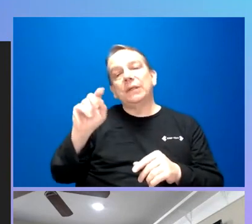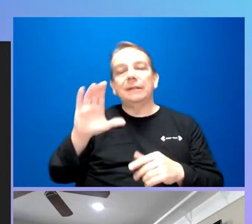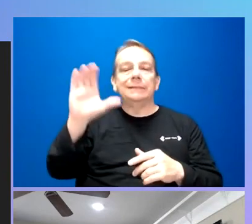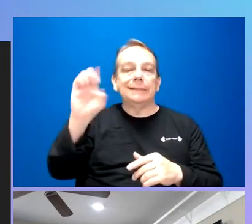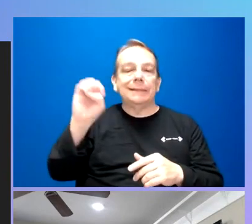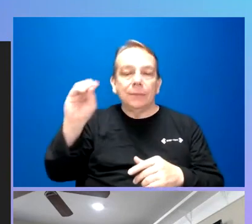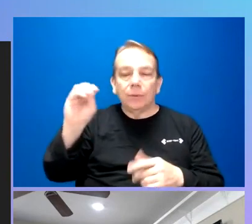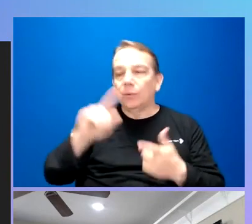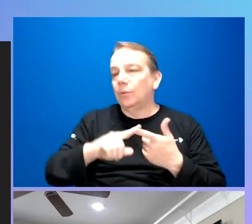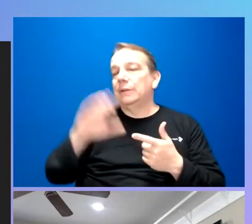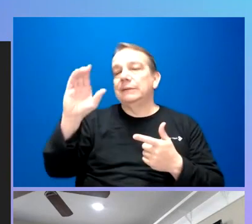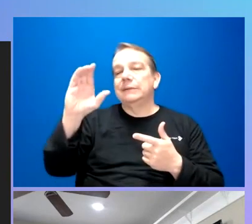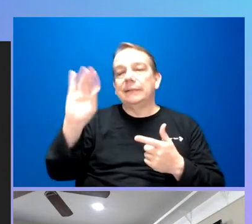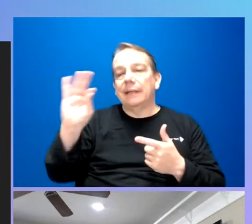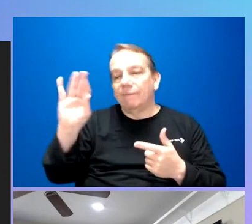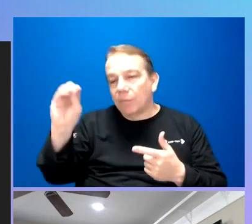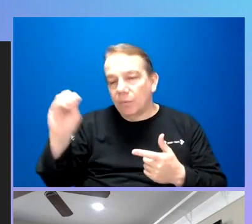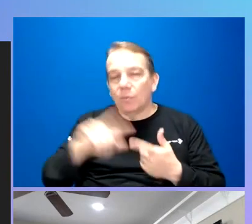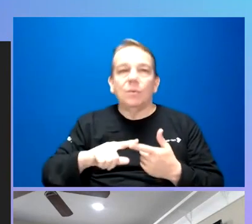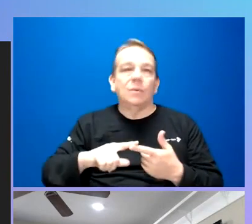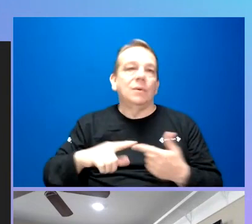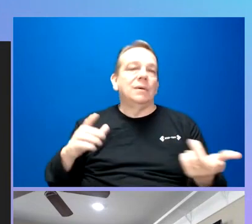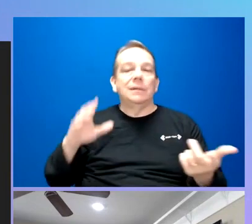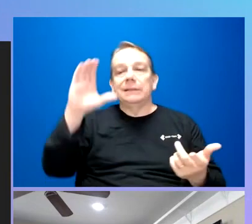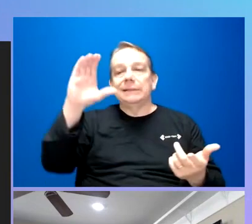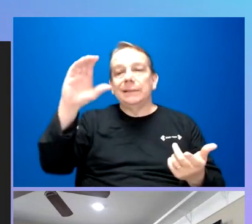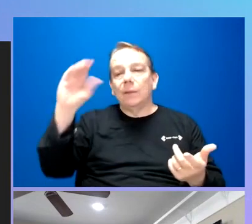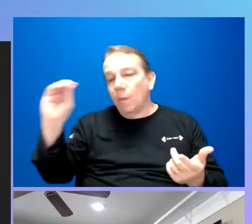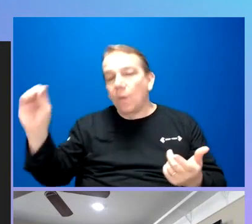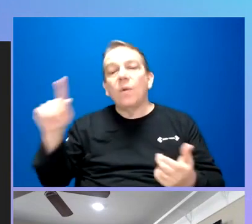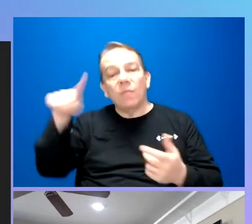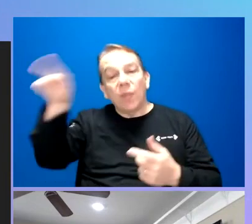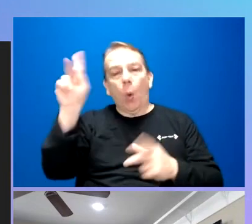forward. So we got a picture here. We're going to be talking